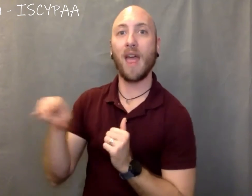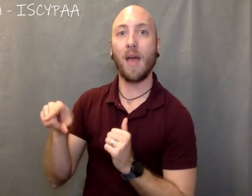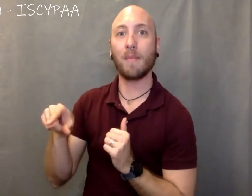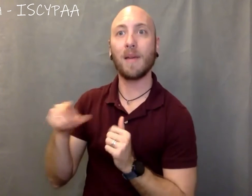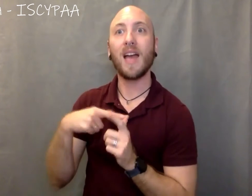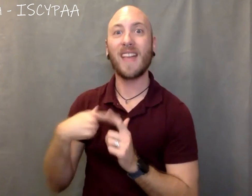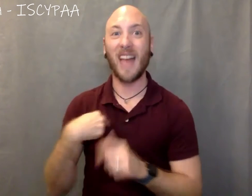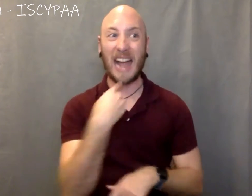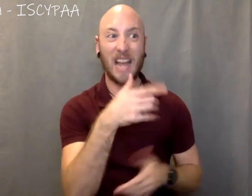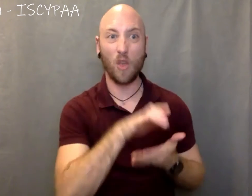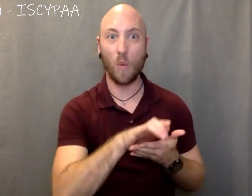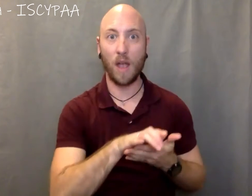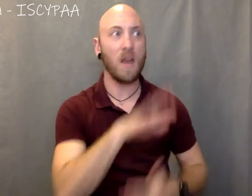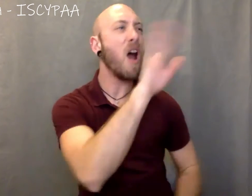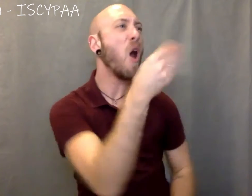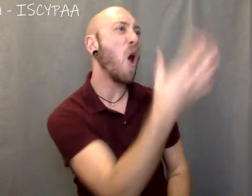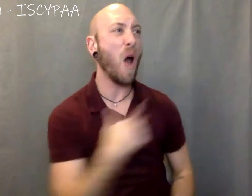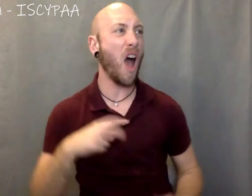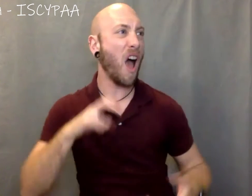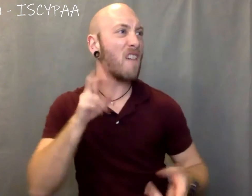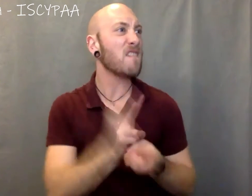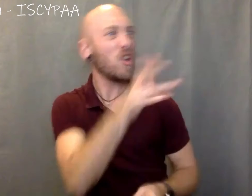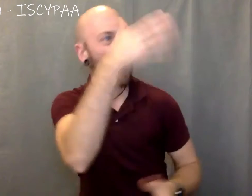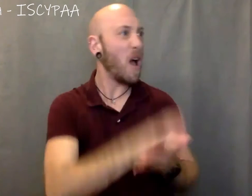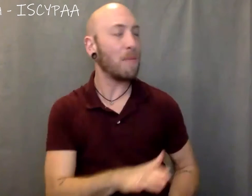like telling the wife all about the affair which is like the absolute wrong thing to do,